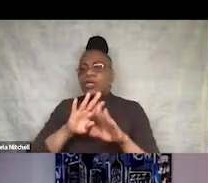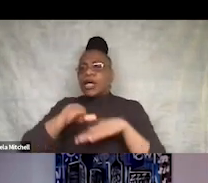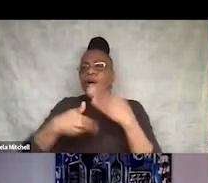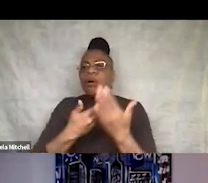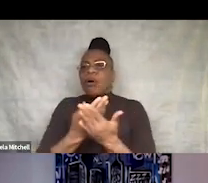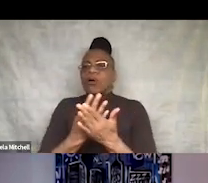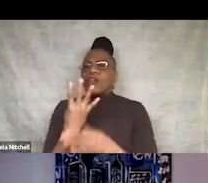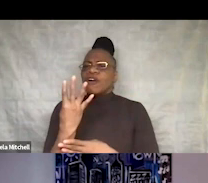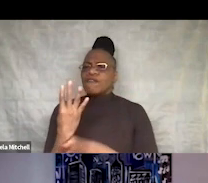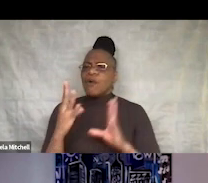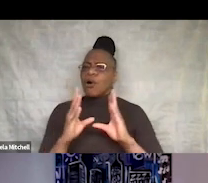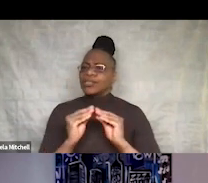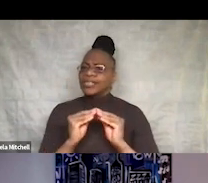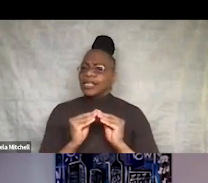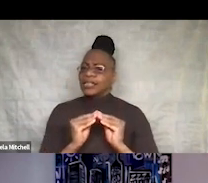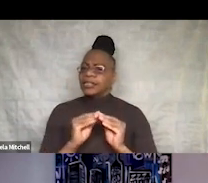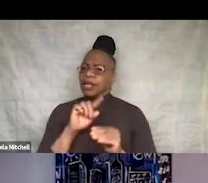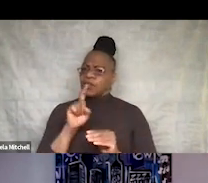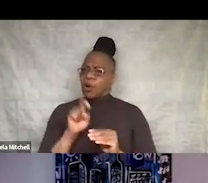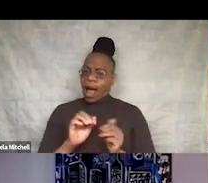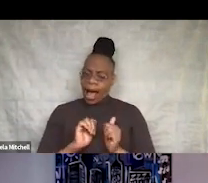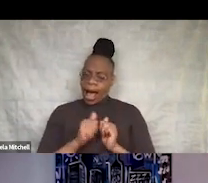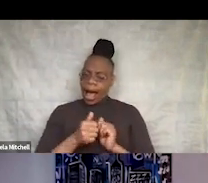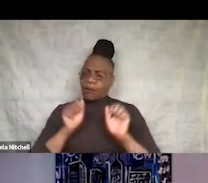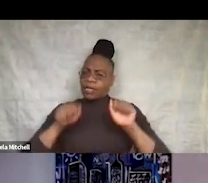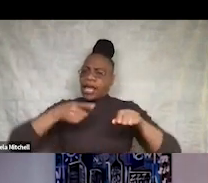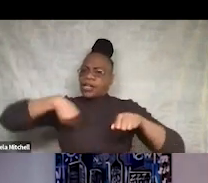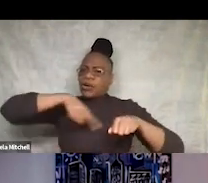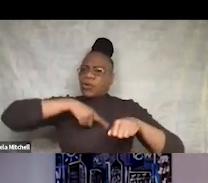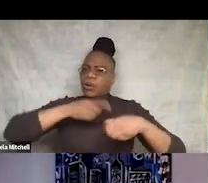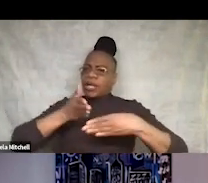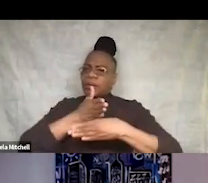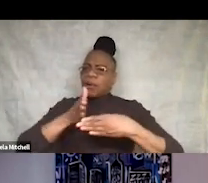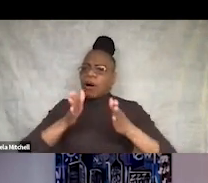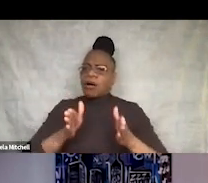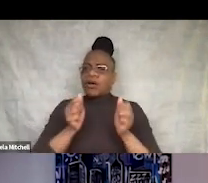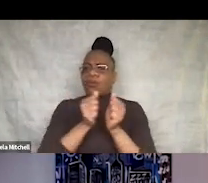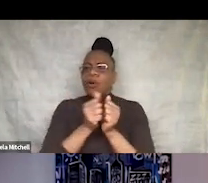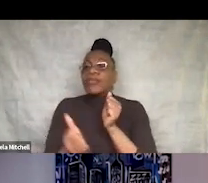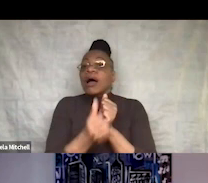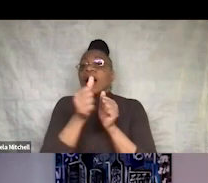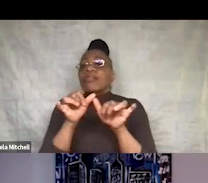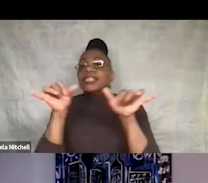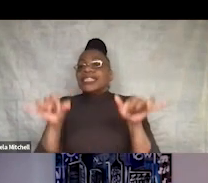How can we partner with other systems to create something bigger and better